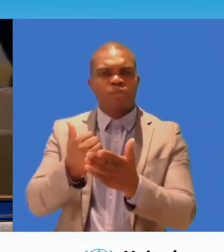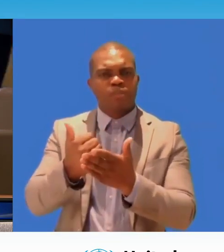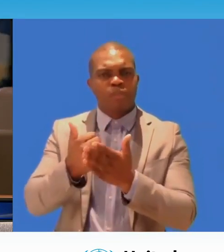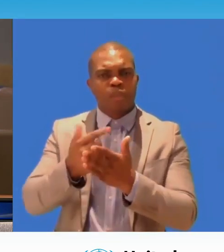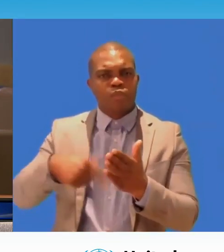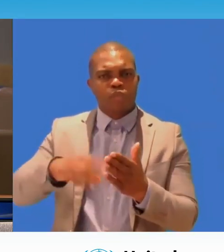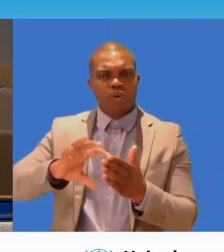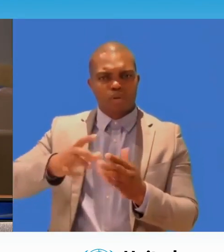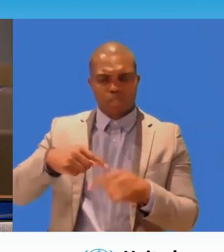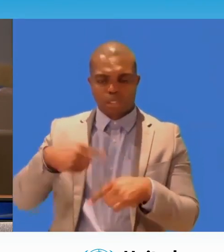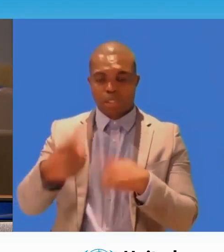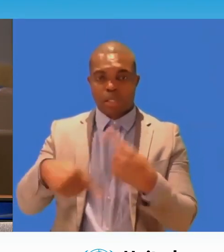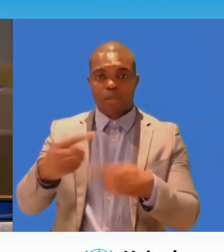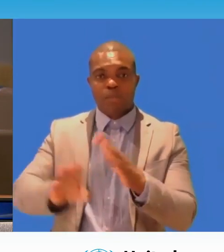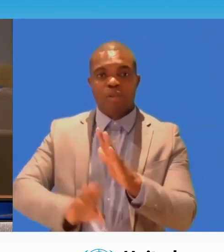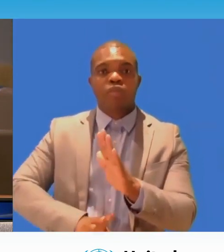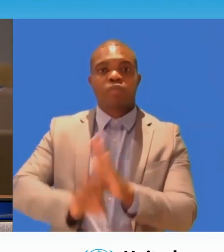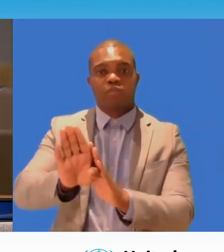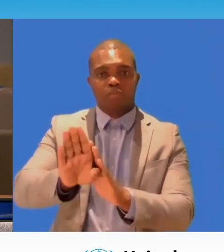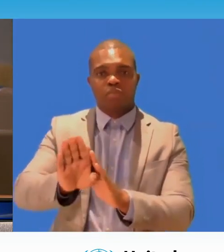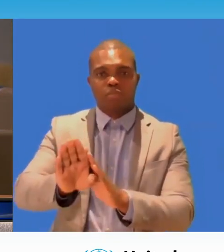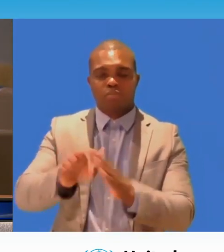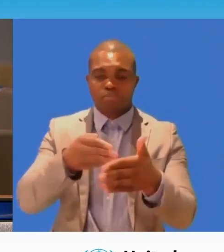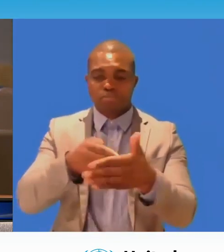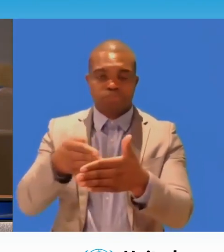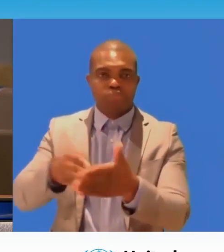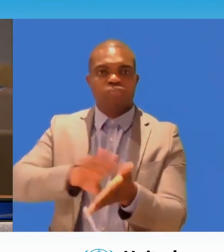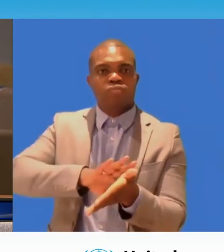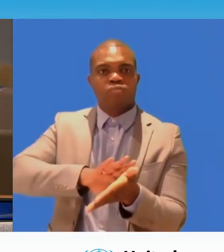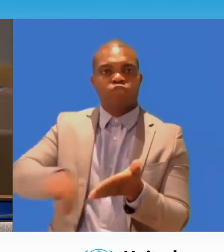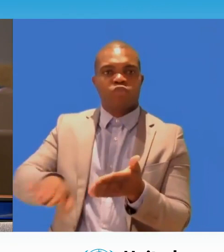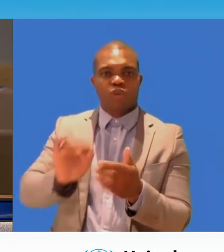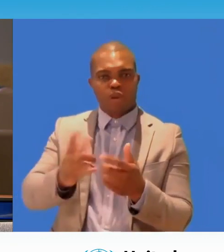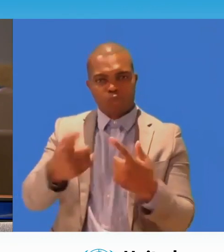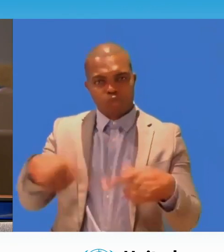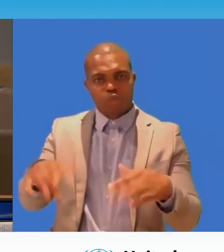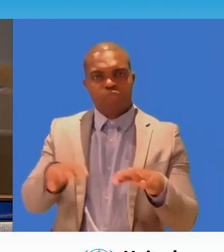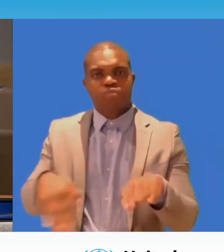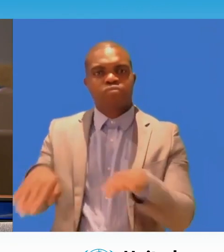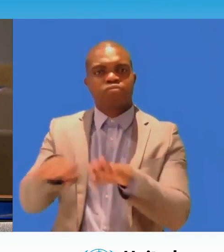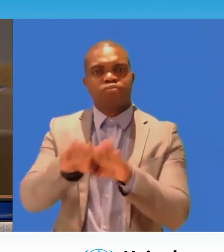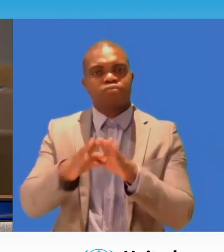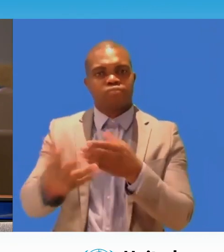where unique contribution of person person with the disability are value Mr President